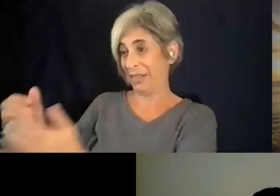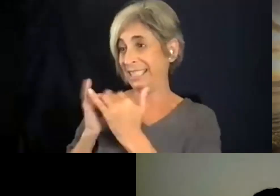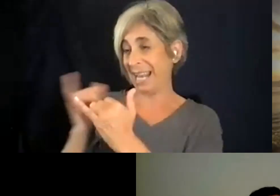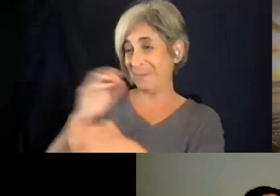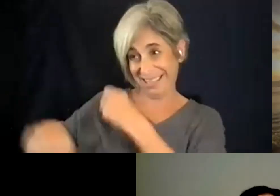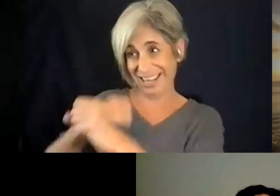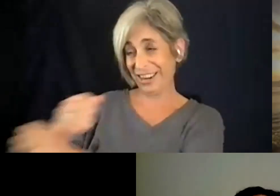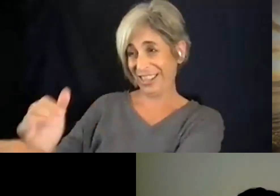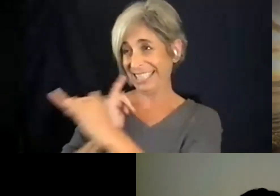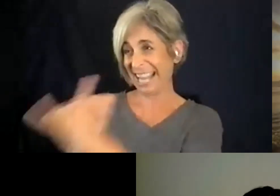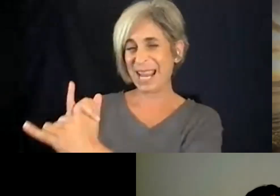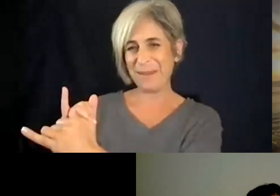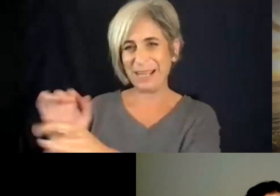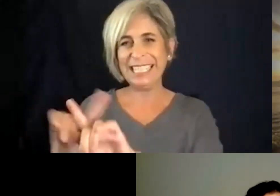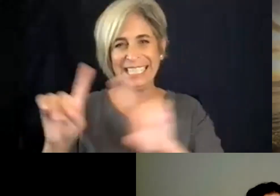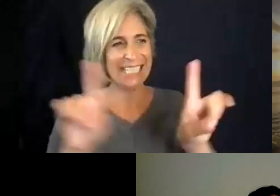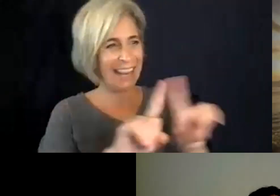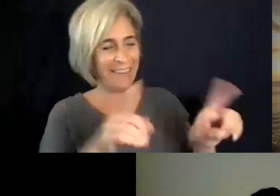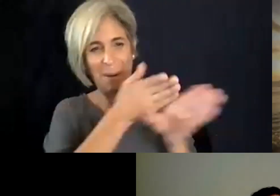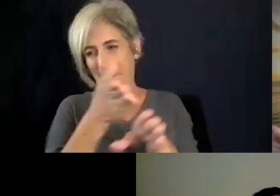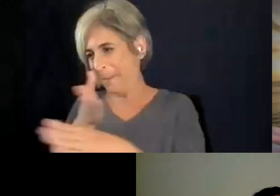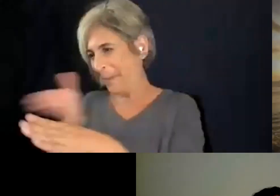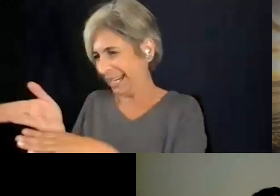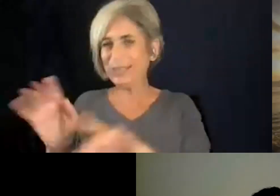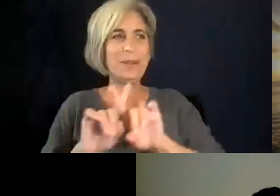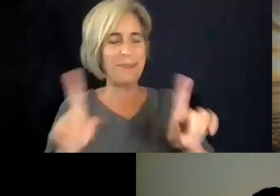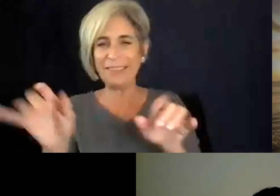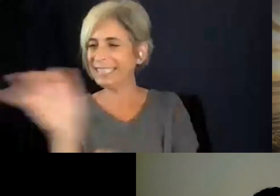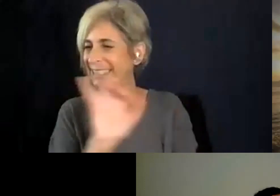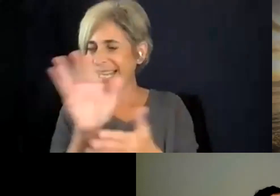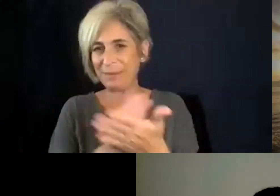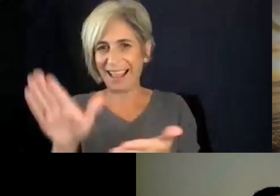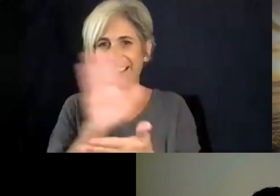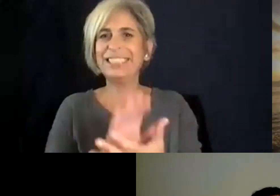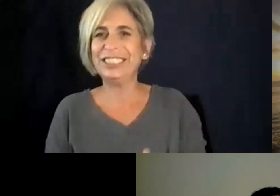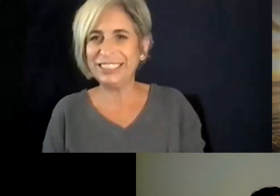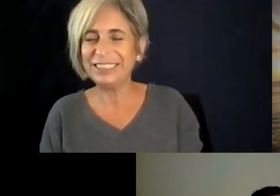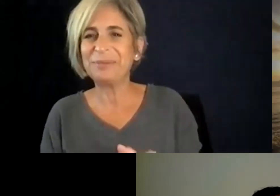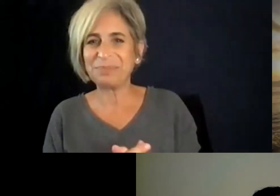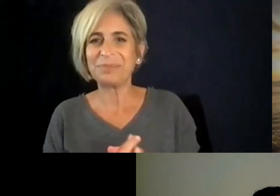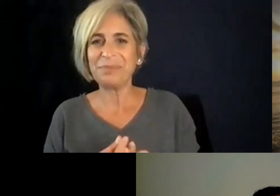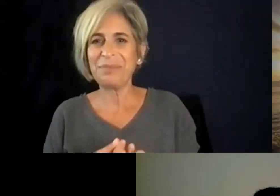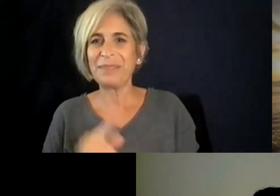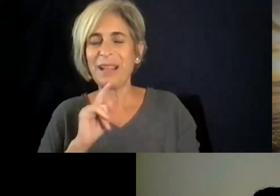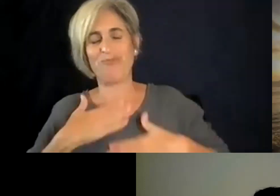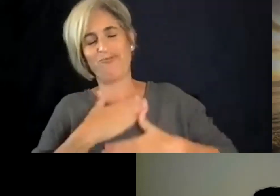So, we just went into different sessions. I'm pleased to welcome Kimberly